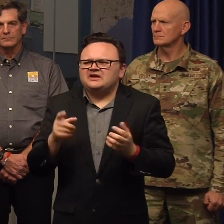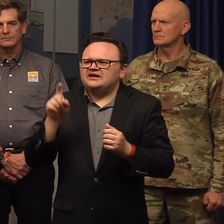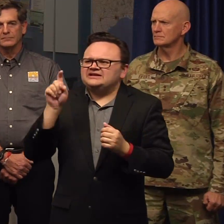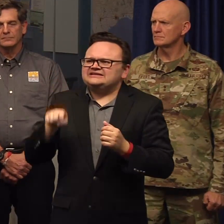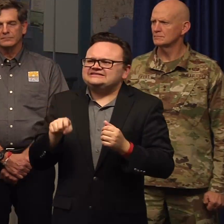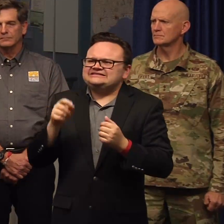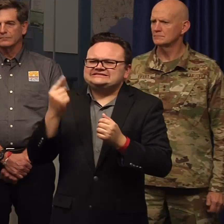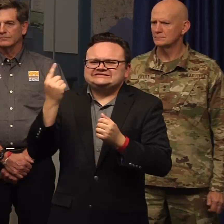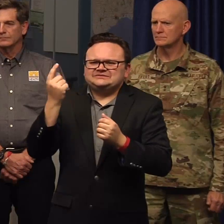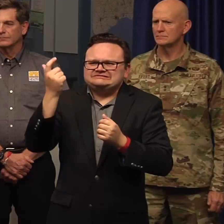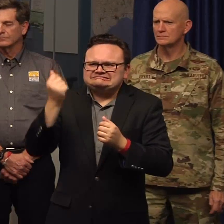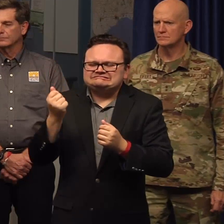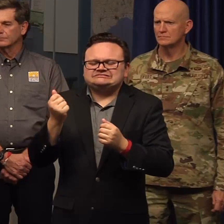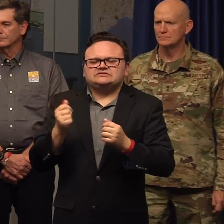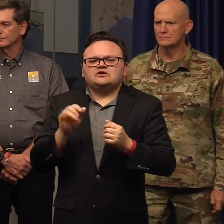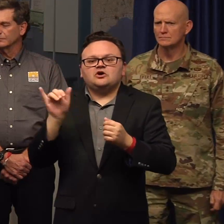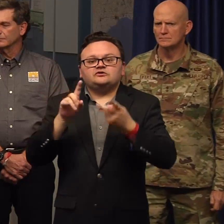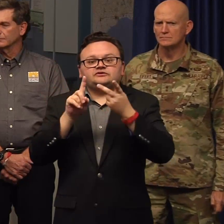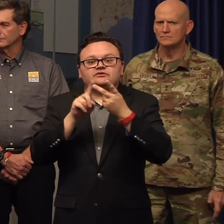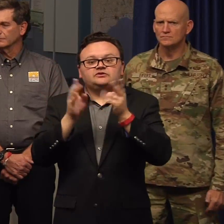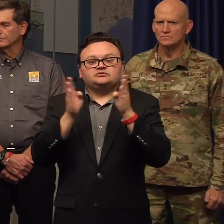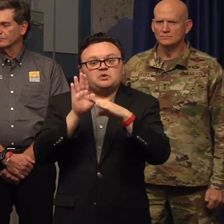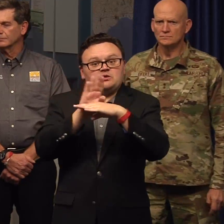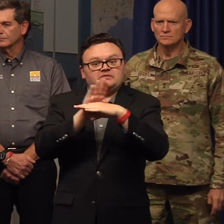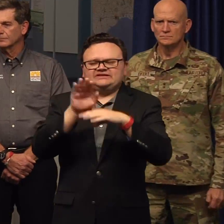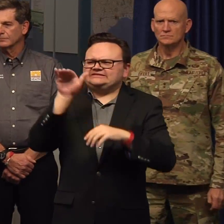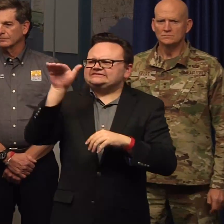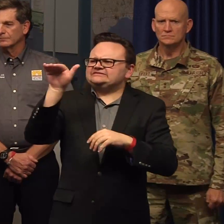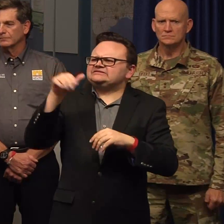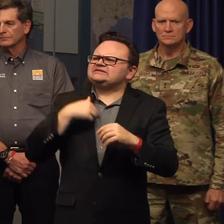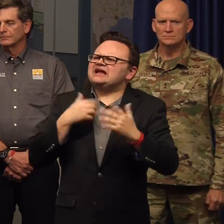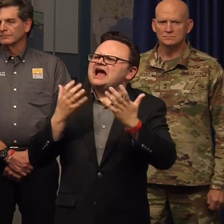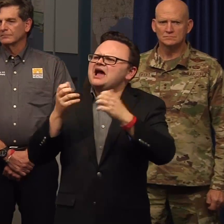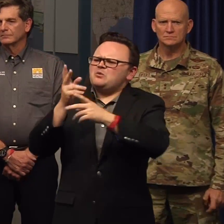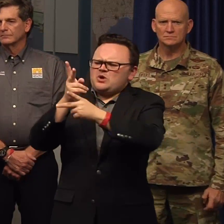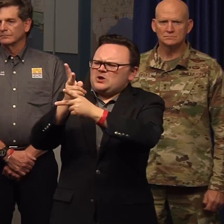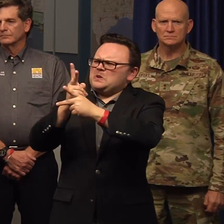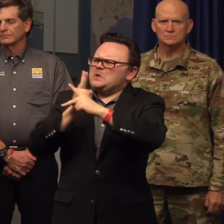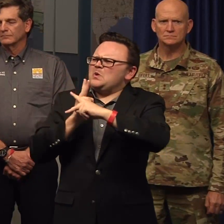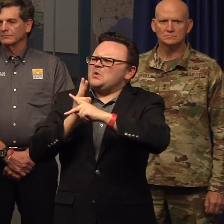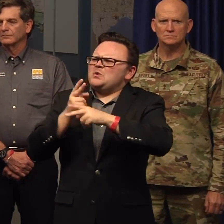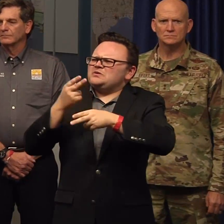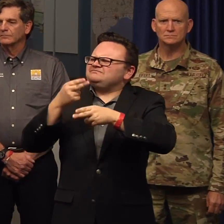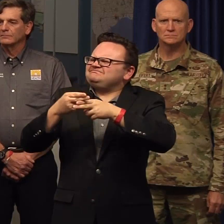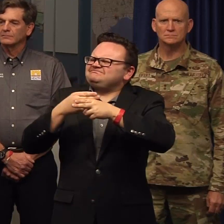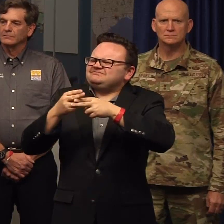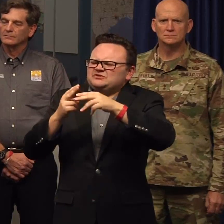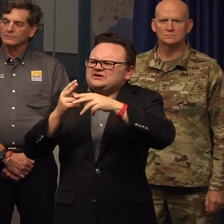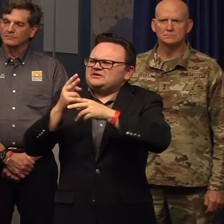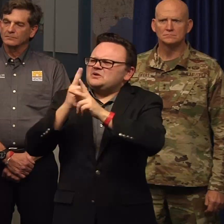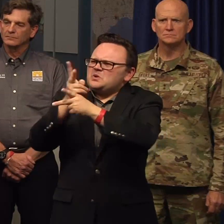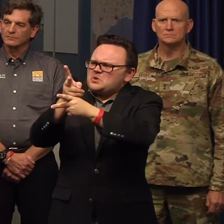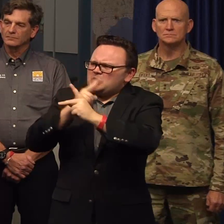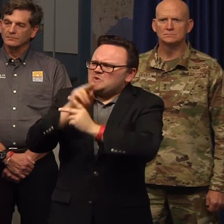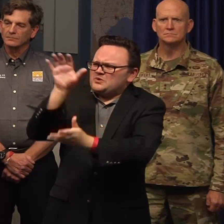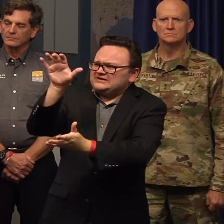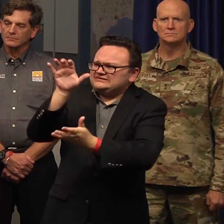MONDAY WAS THE 2.8 PERCENT UNEMPLOYMENT REFLECTING REALLY A TIME THAT SEEMS A WORLD AWAY. SINCE THIS ECONOMIC CHANGE HAS HAPPENED WE HAD A HUGE UPTICK IN CALLS.